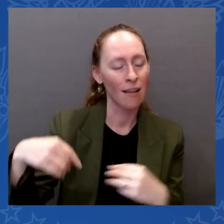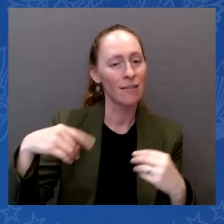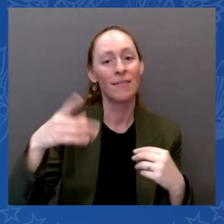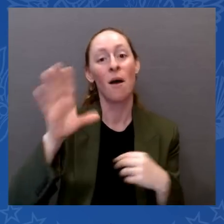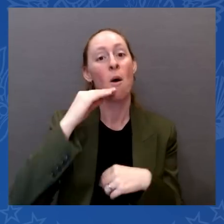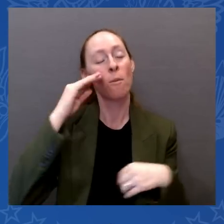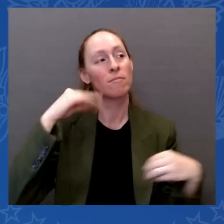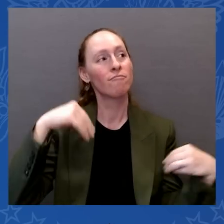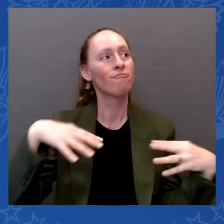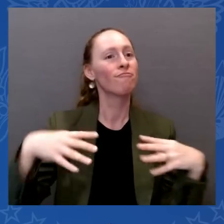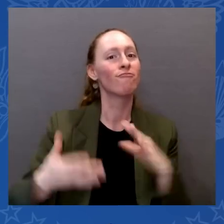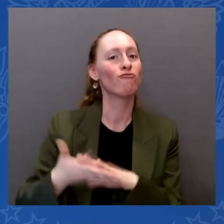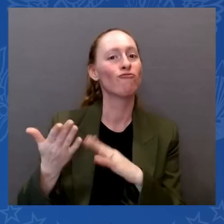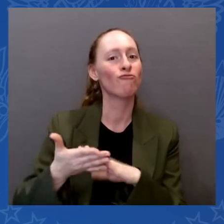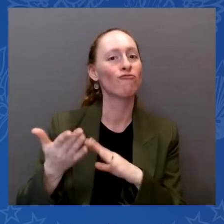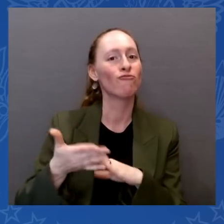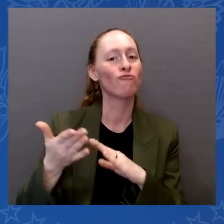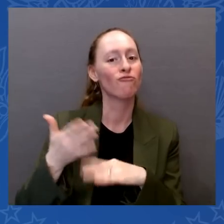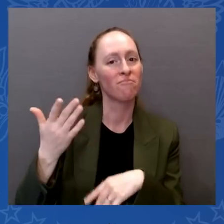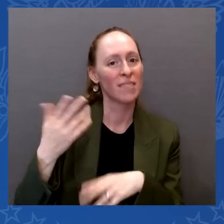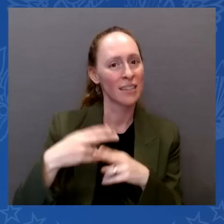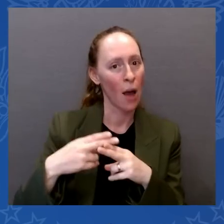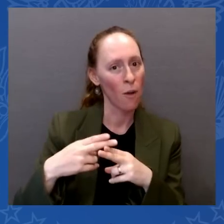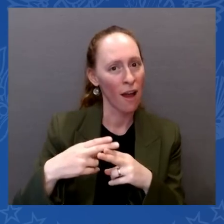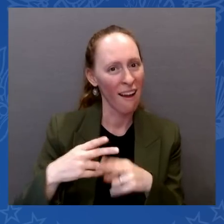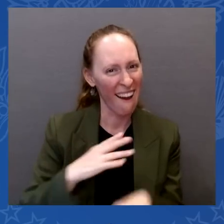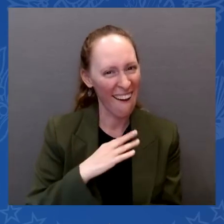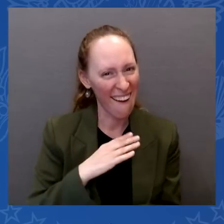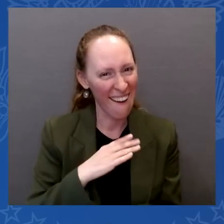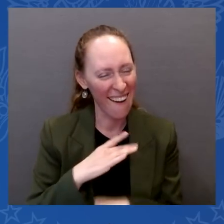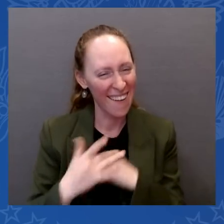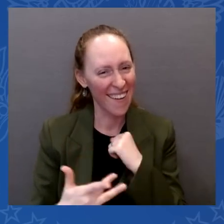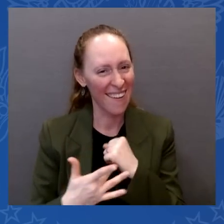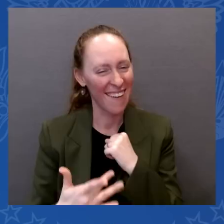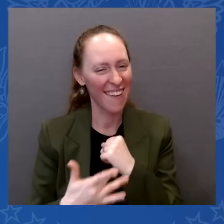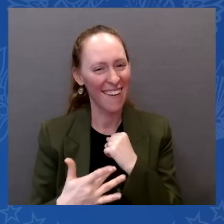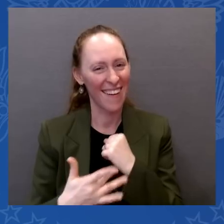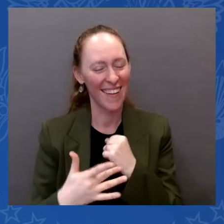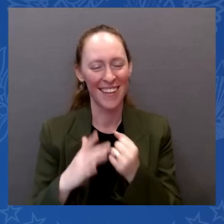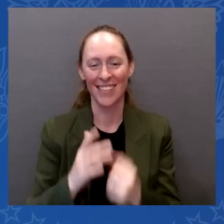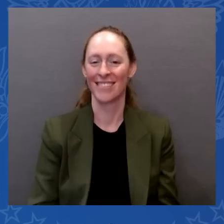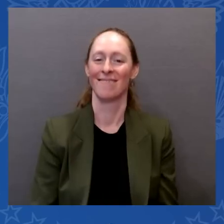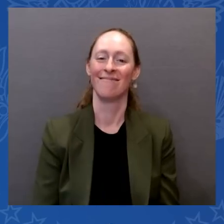Oh, this summer -- . It really is kind of exciting.